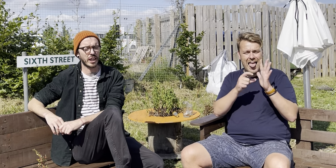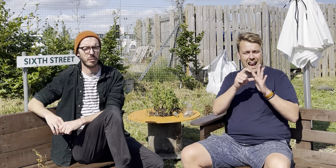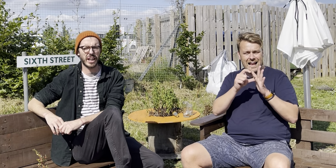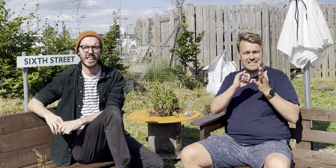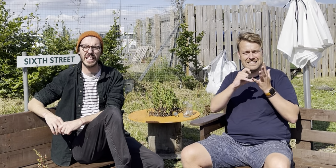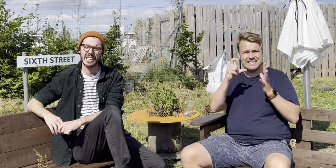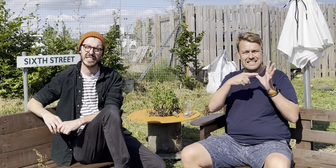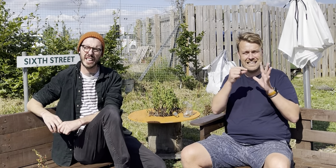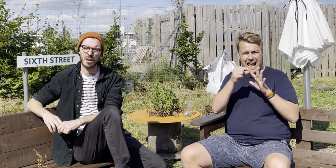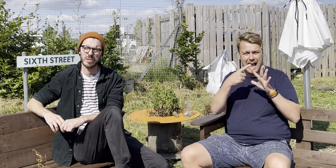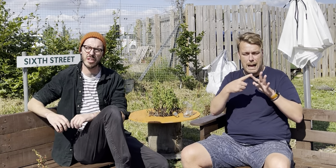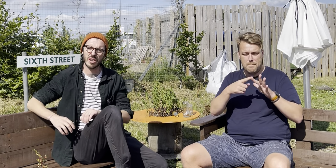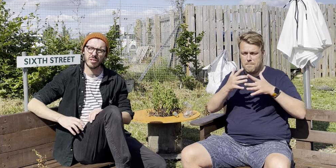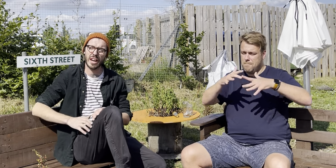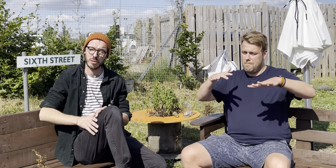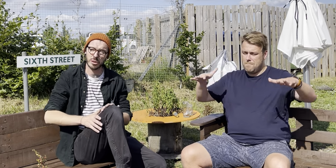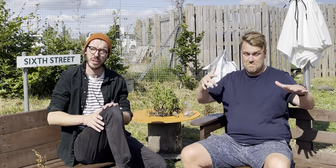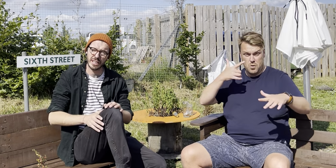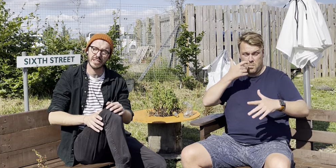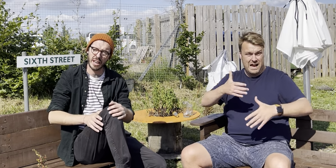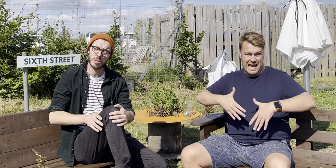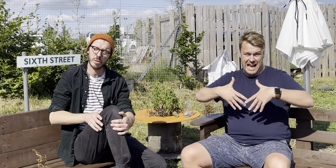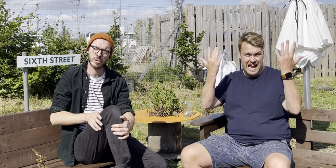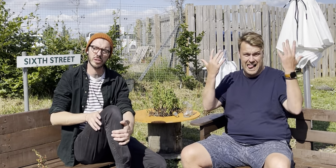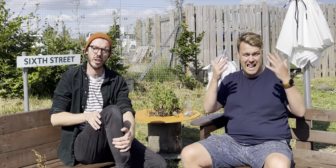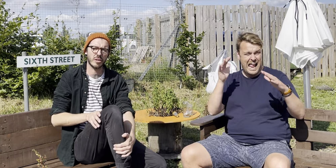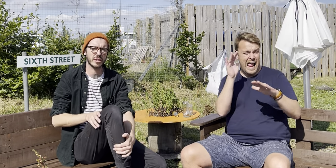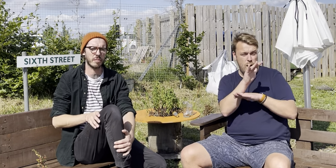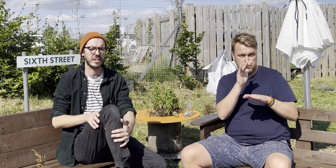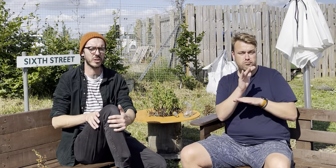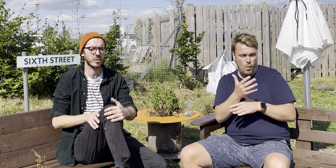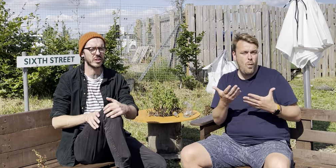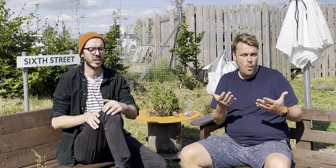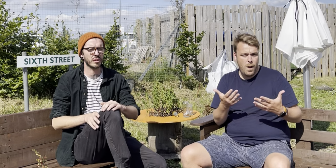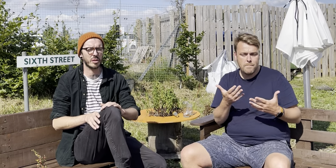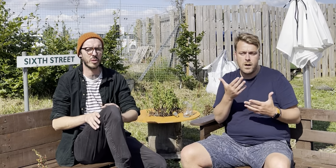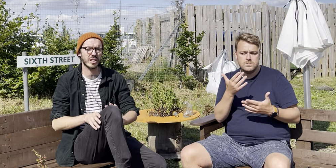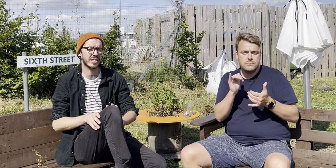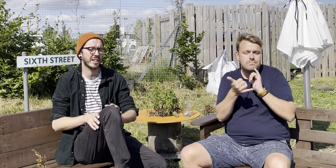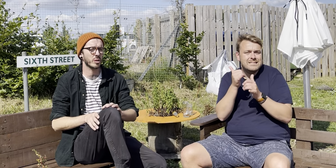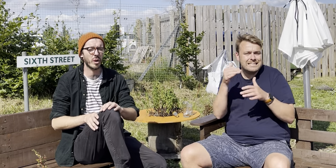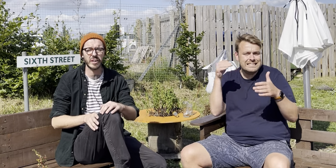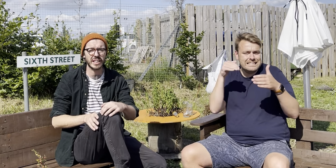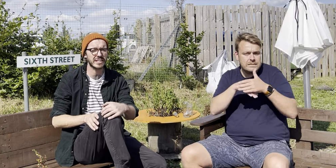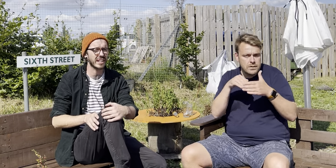can be any landscape so outdoor landscape but also some indoors so we've worked in quarries